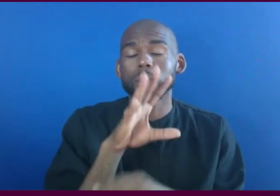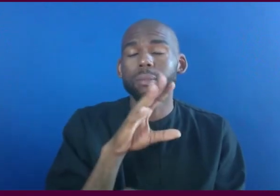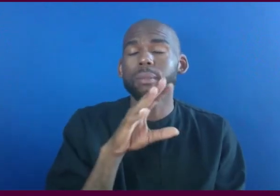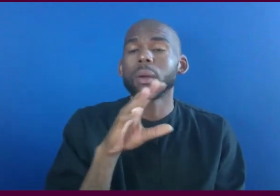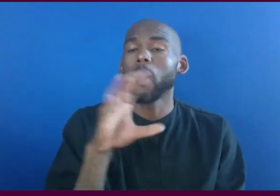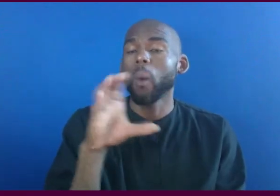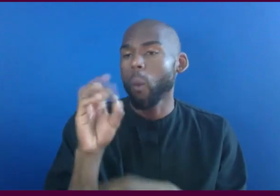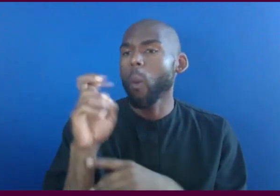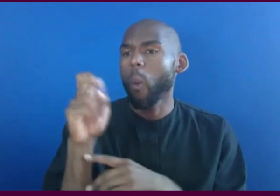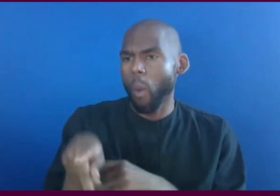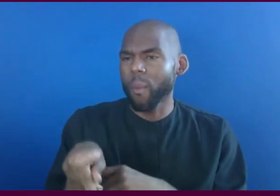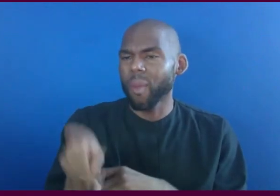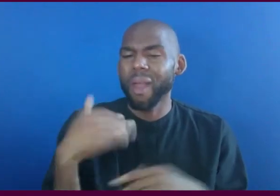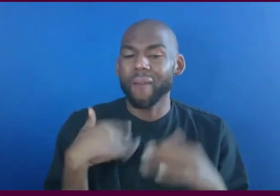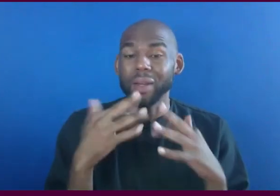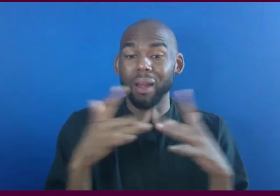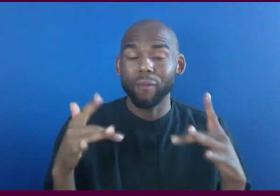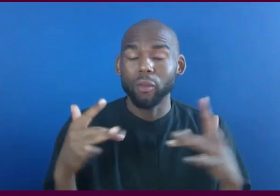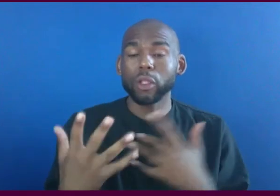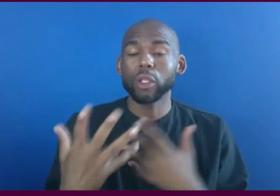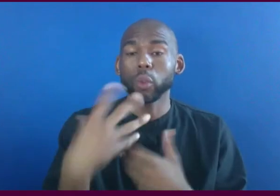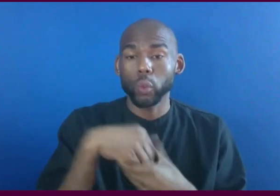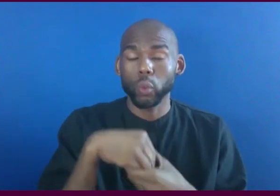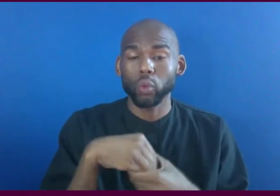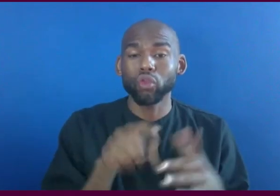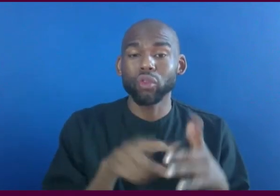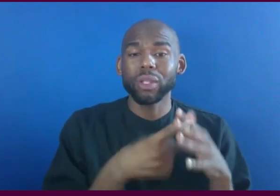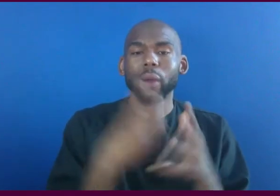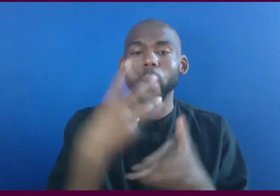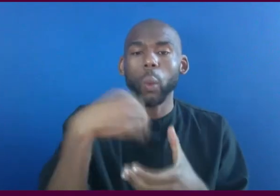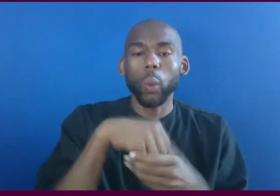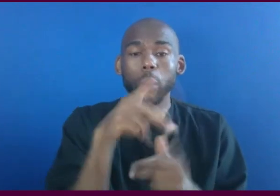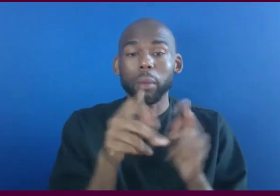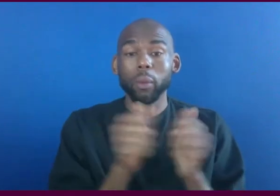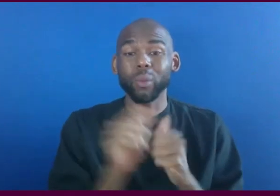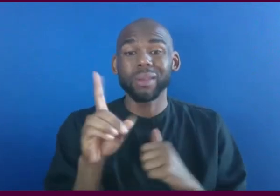corporations that their diversity and inclusion initiatives include people with disabilities?